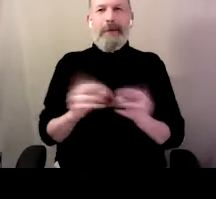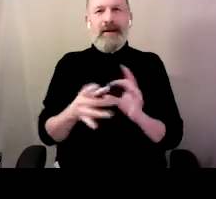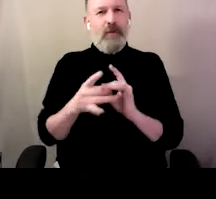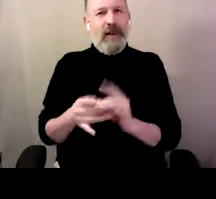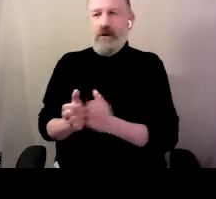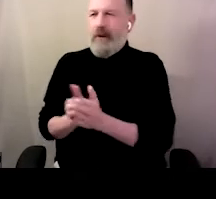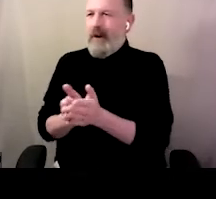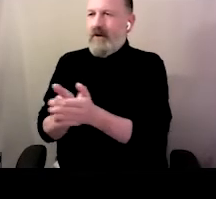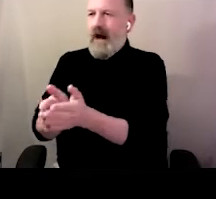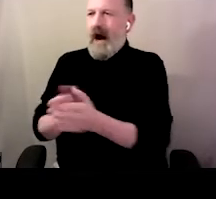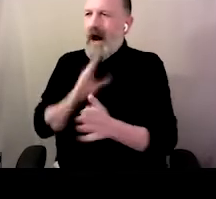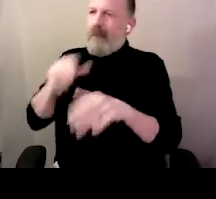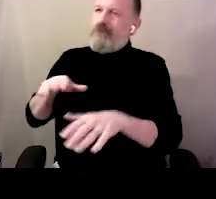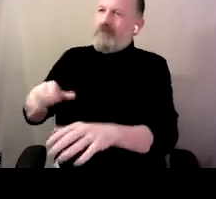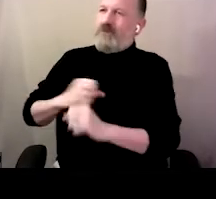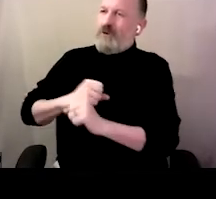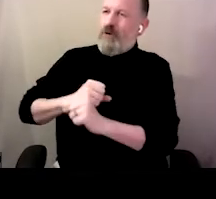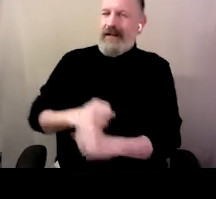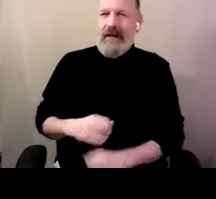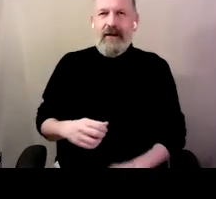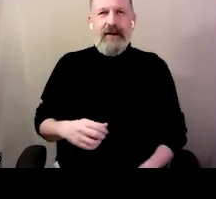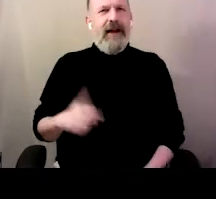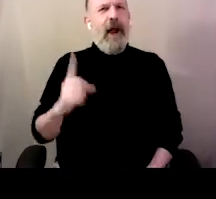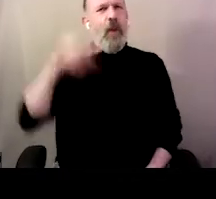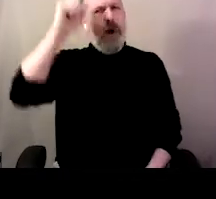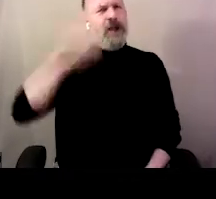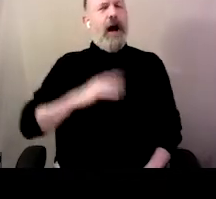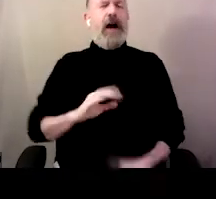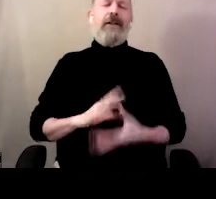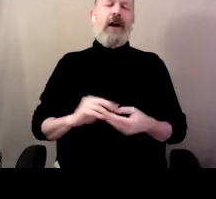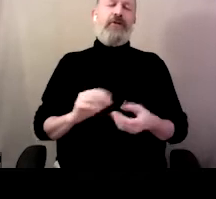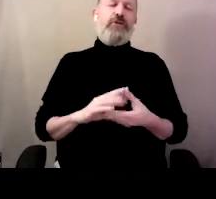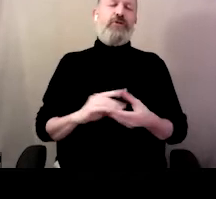CalebBarlow: And this guy starts telling the story and on on these large cruise ships,